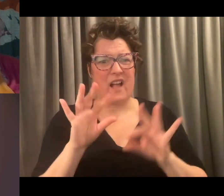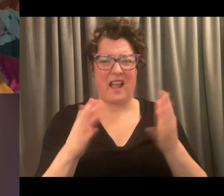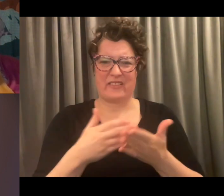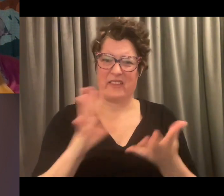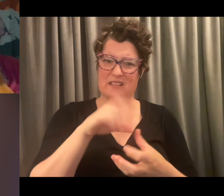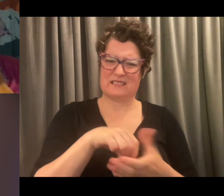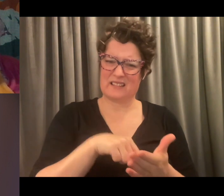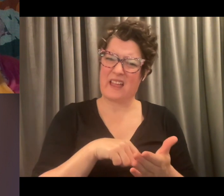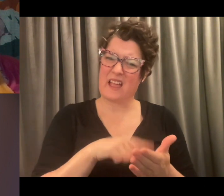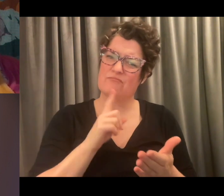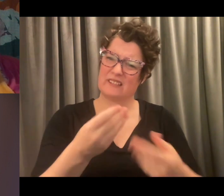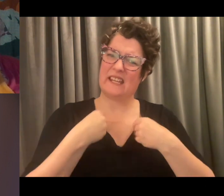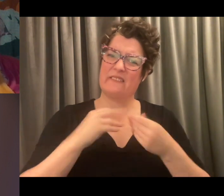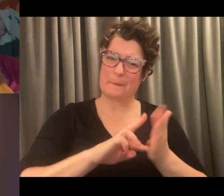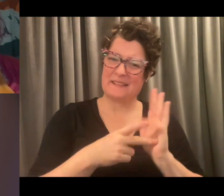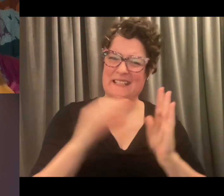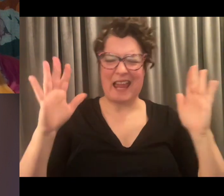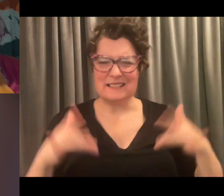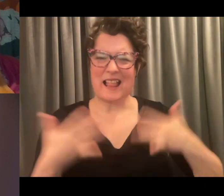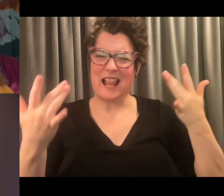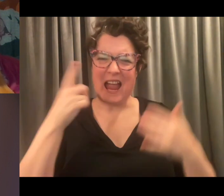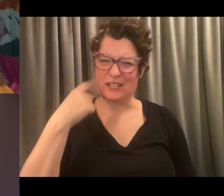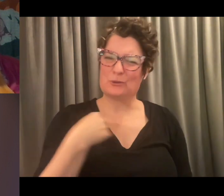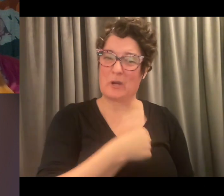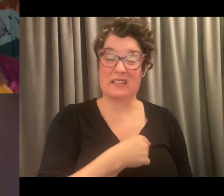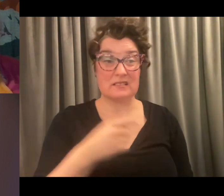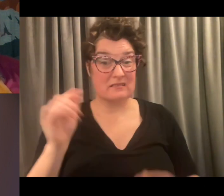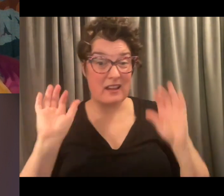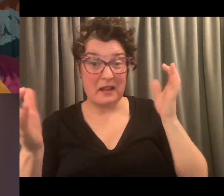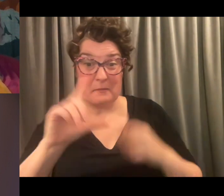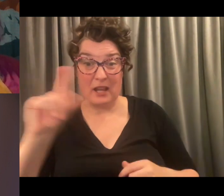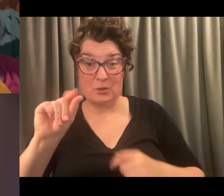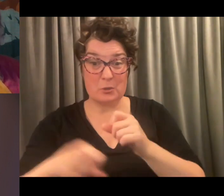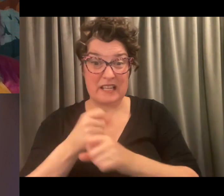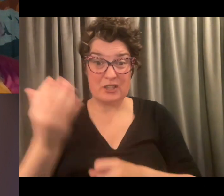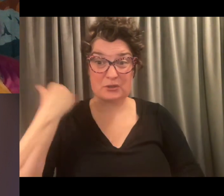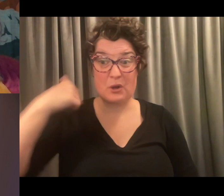And I think you know, 20 years ago queerness looked a lot different, gender stuff looked a lot different.